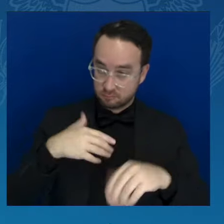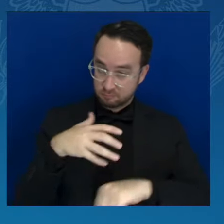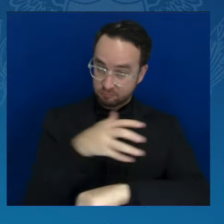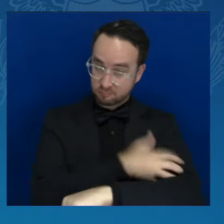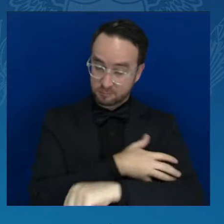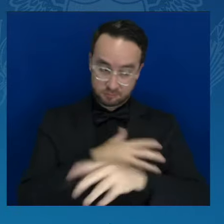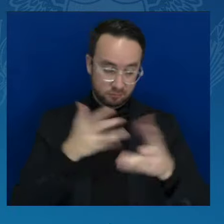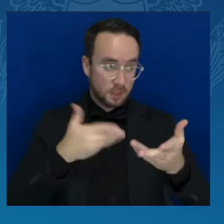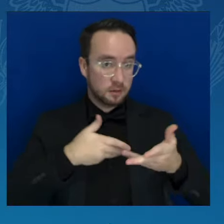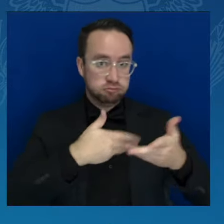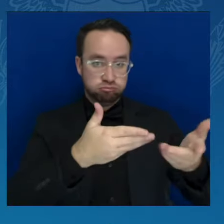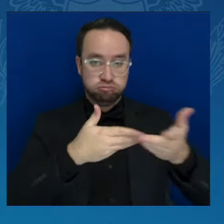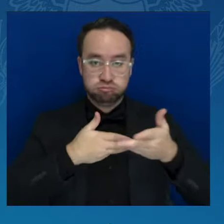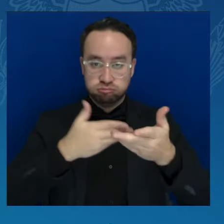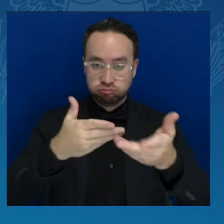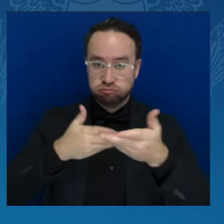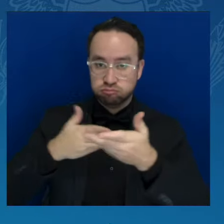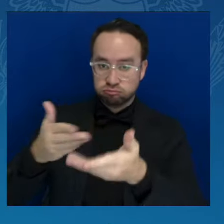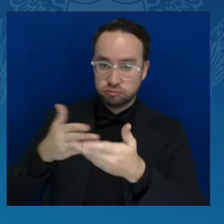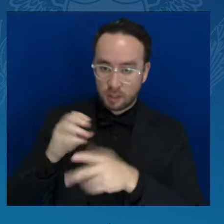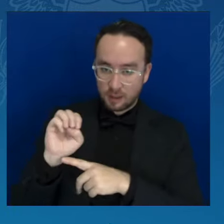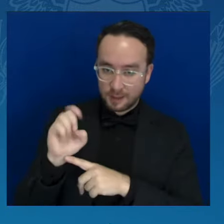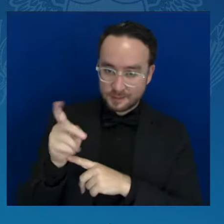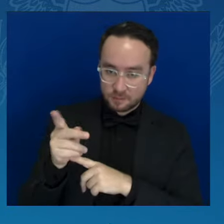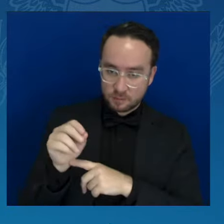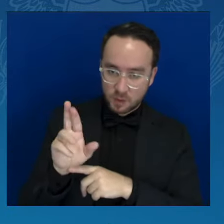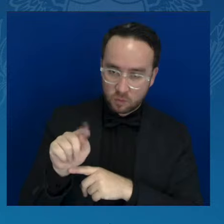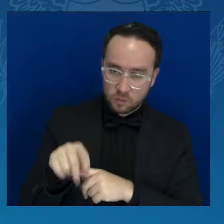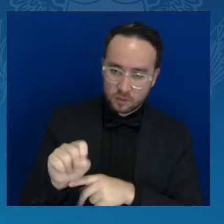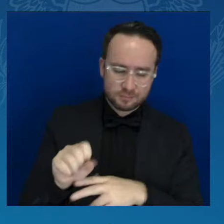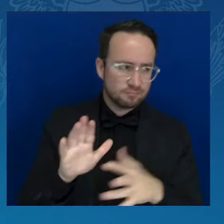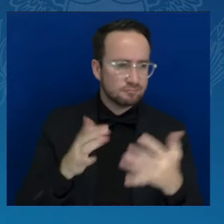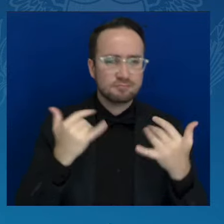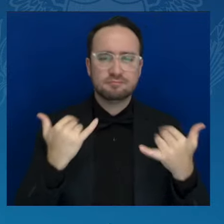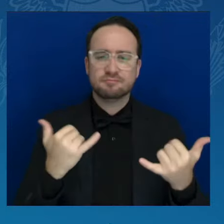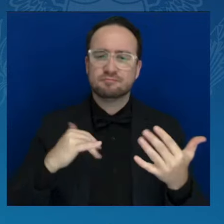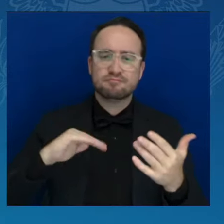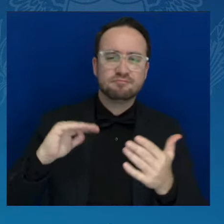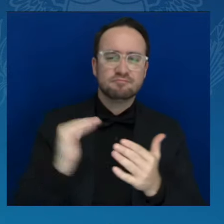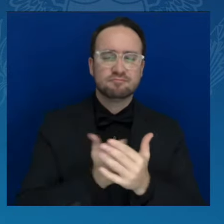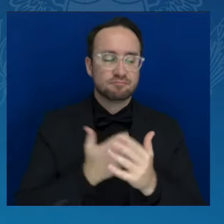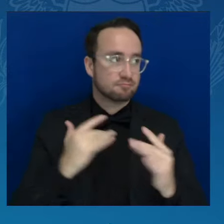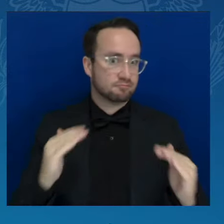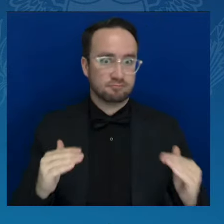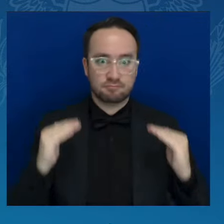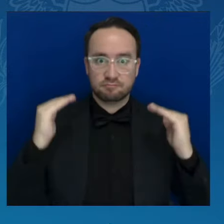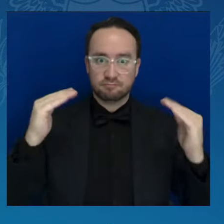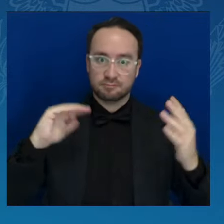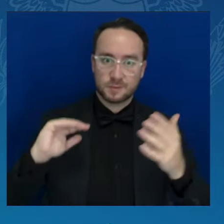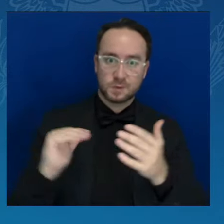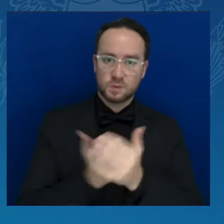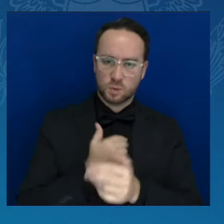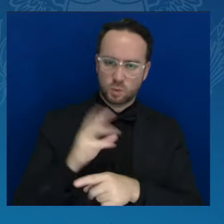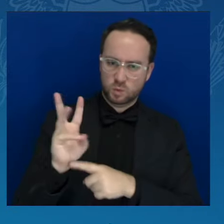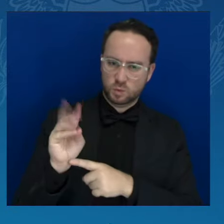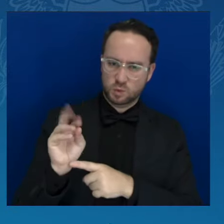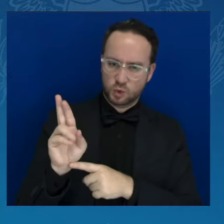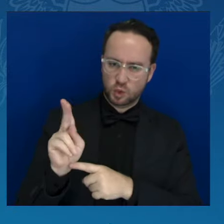that they need to advance U.S. interests and maintain American leadership in space. Early next year, we'll add an expert focus on space